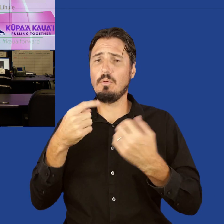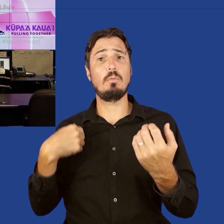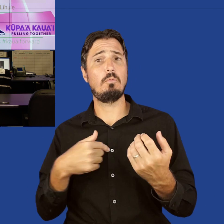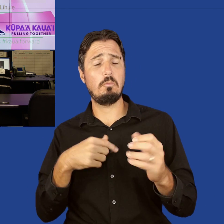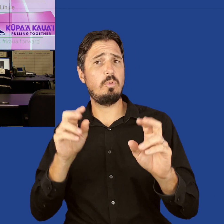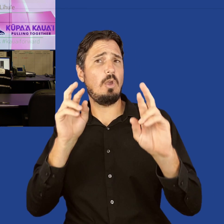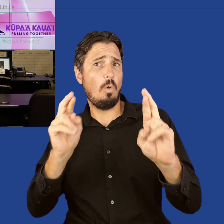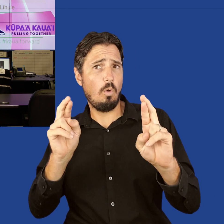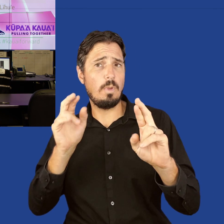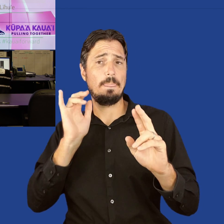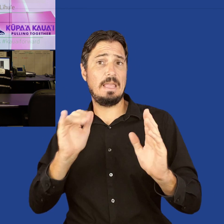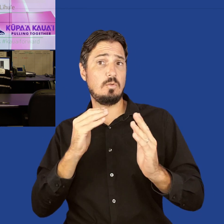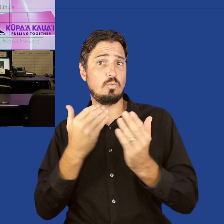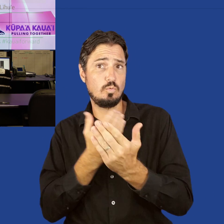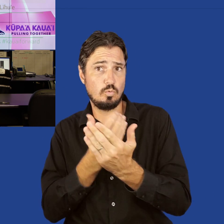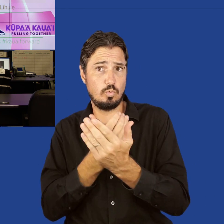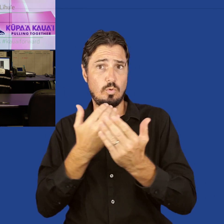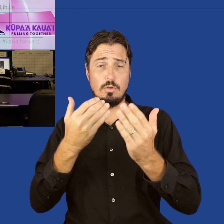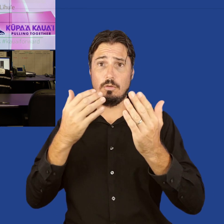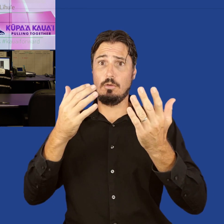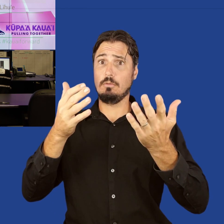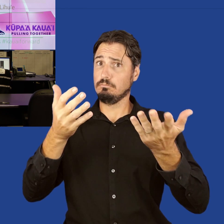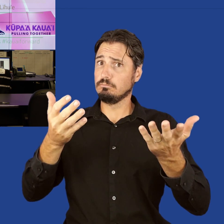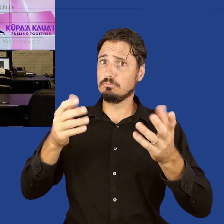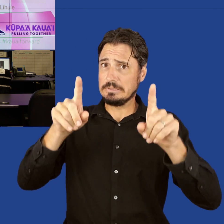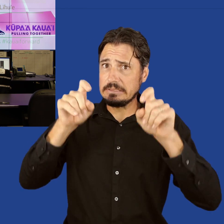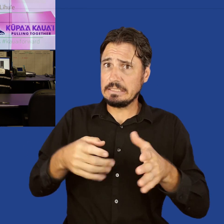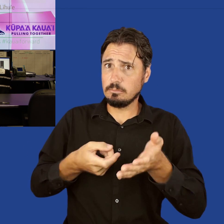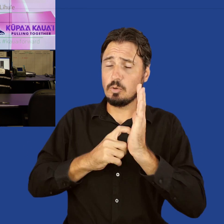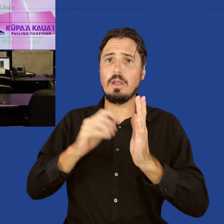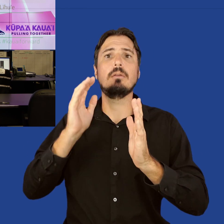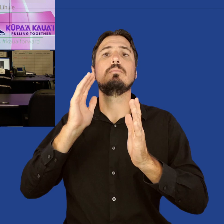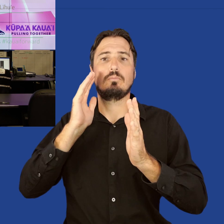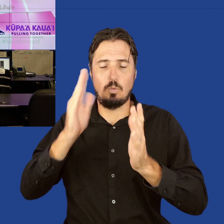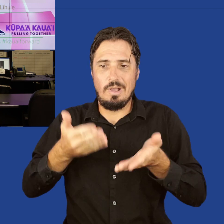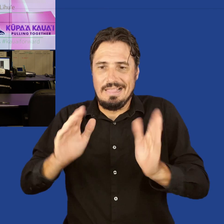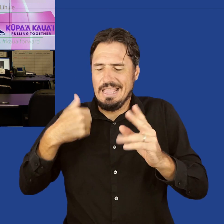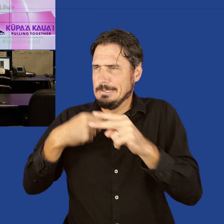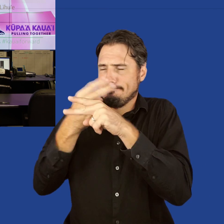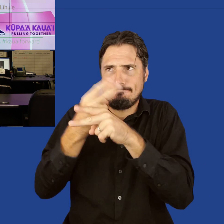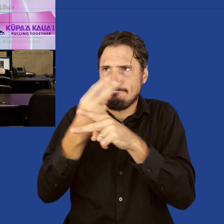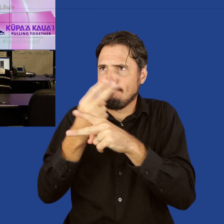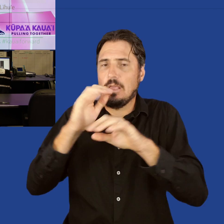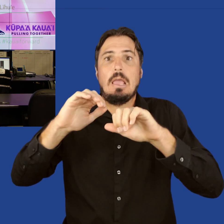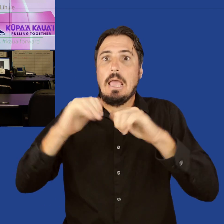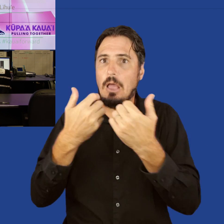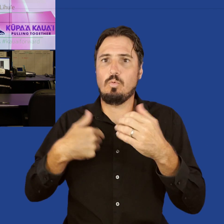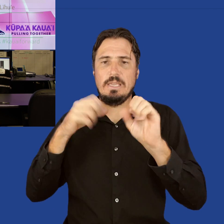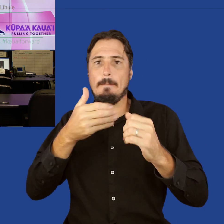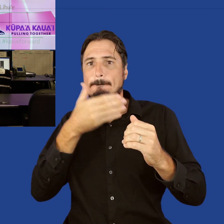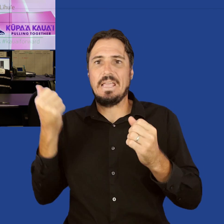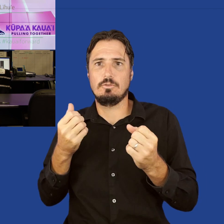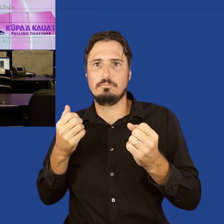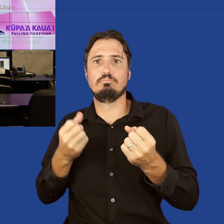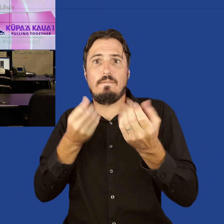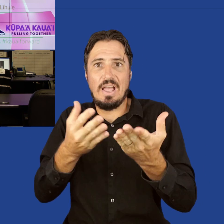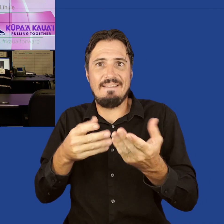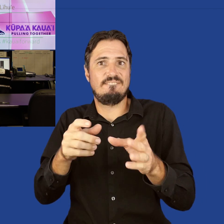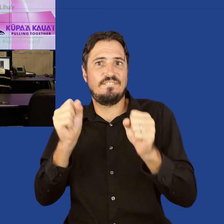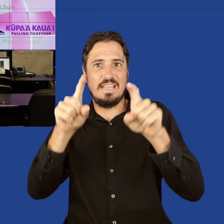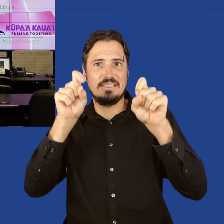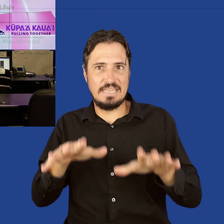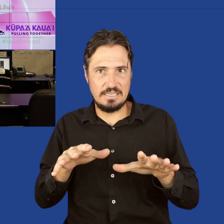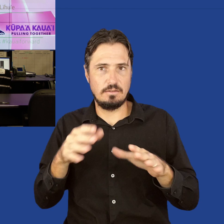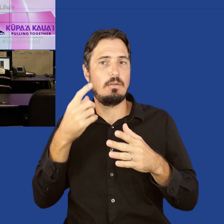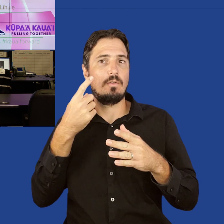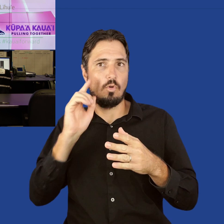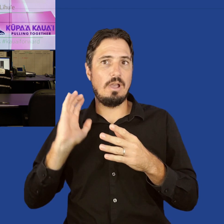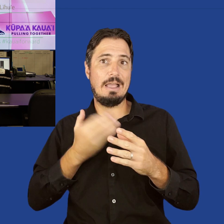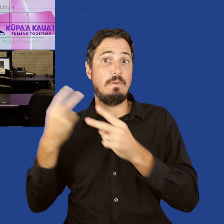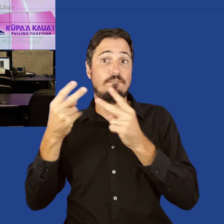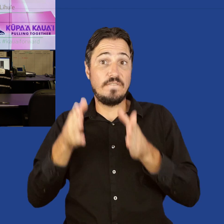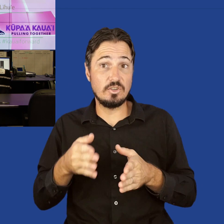requirement will open a new market on Kaua‘i for rapid testing mechanisms. We are working with our health care and laboratory partners in order to provide this service to our visitors and returning